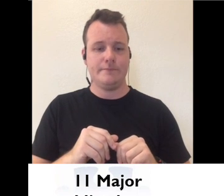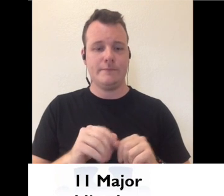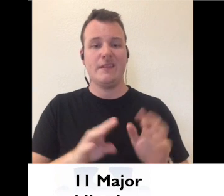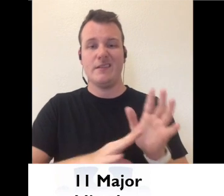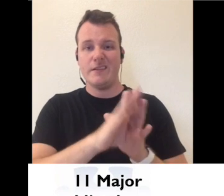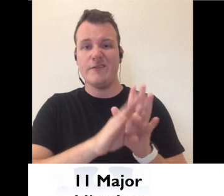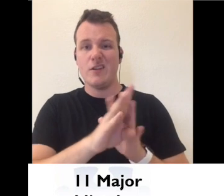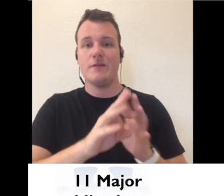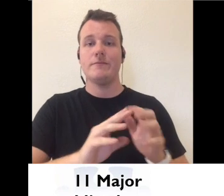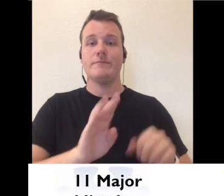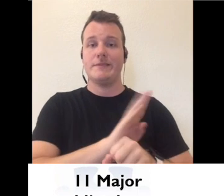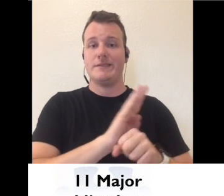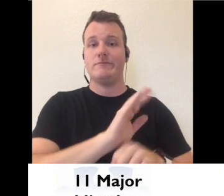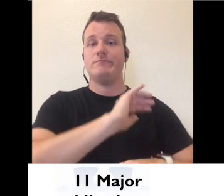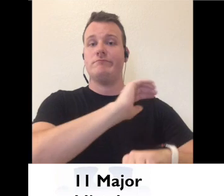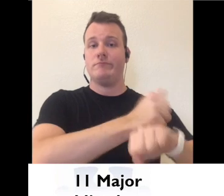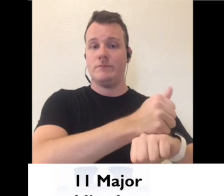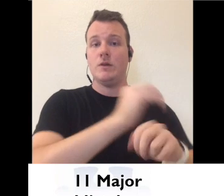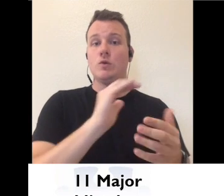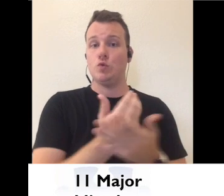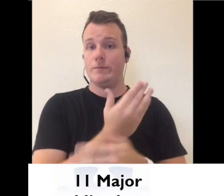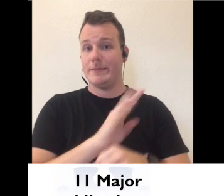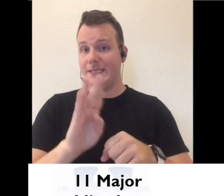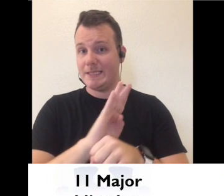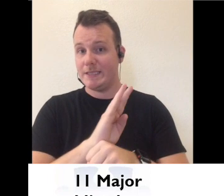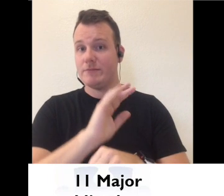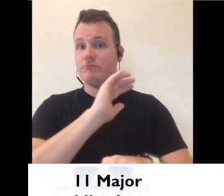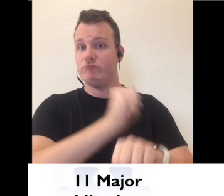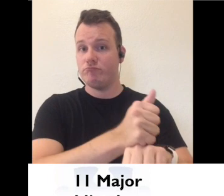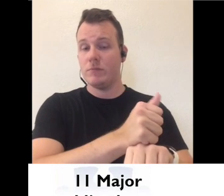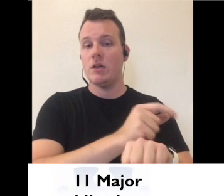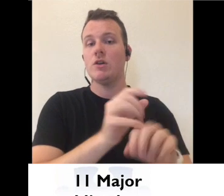of either the startup business, or the new business that you're going for, to